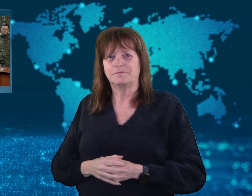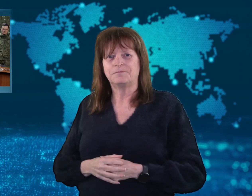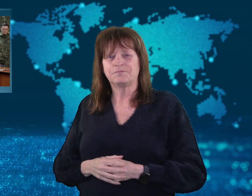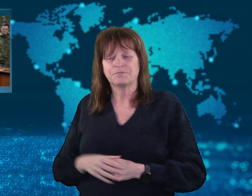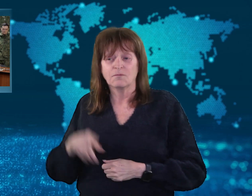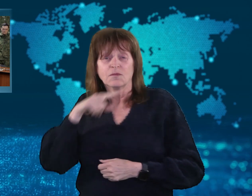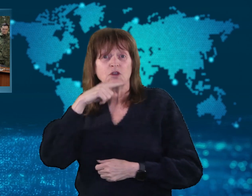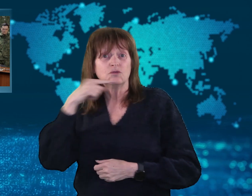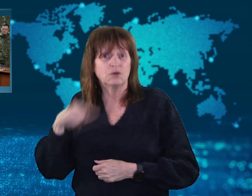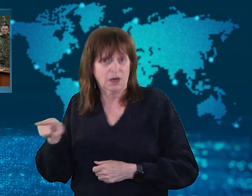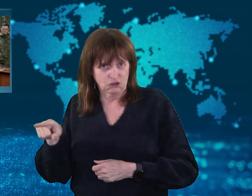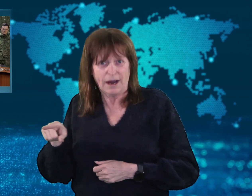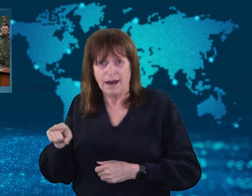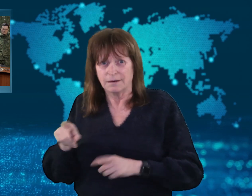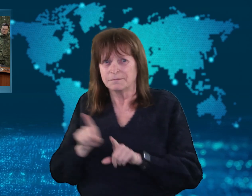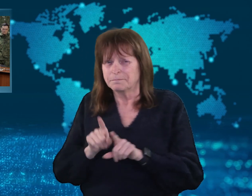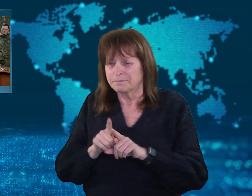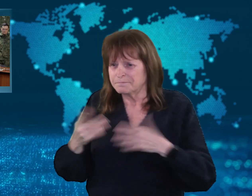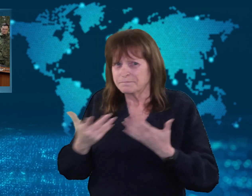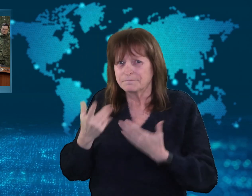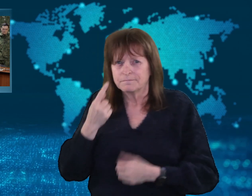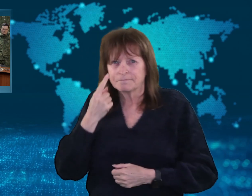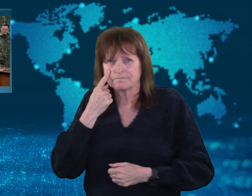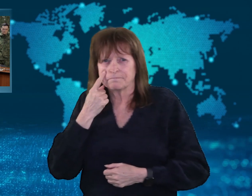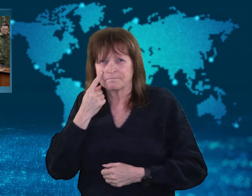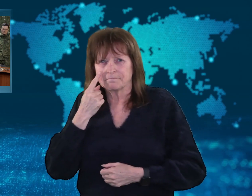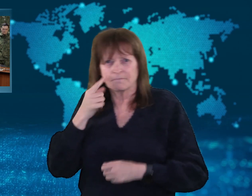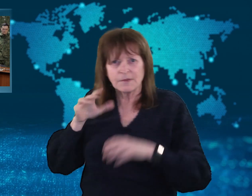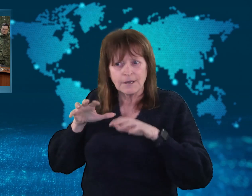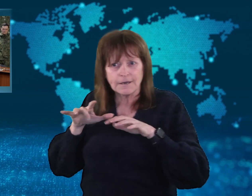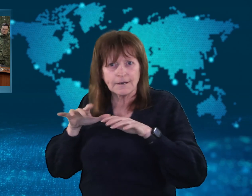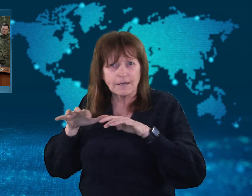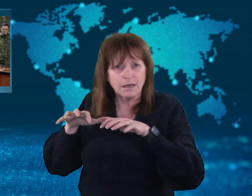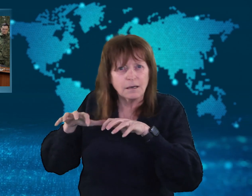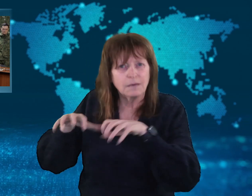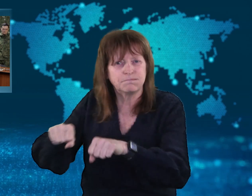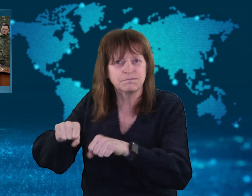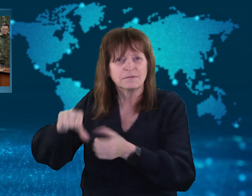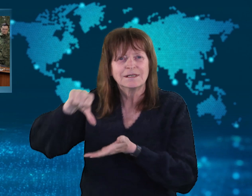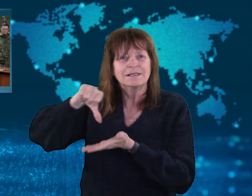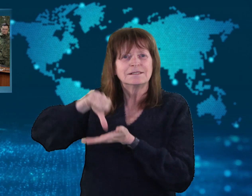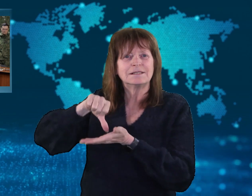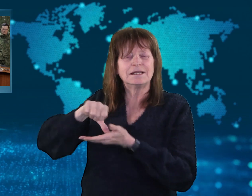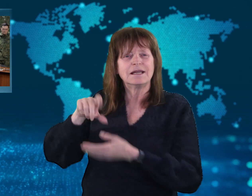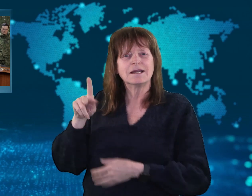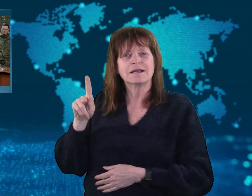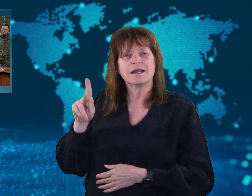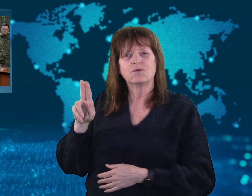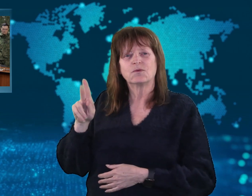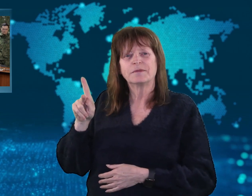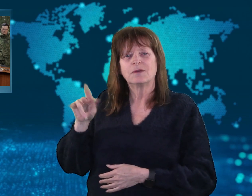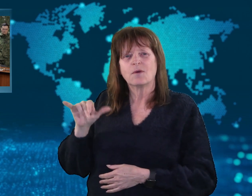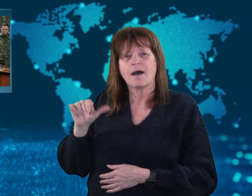Russia is also trying to retake the city of Kupyansk.